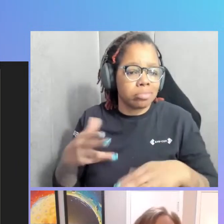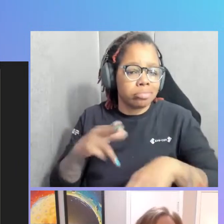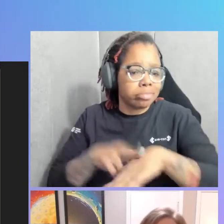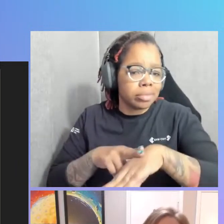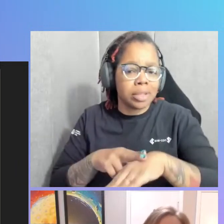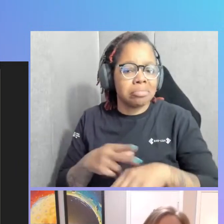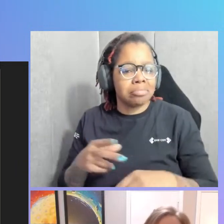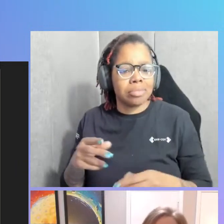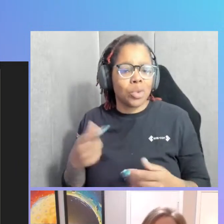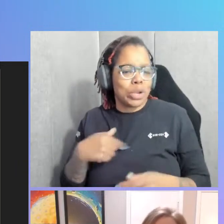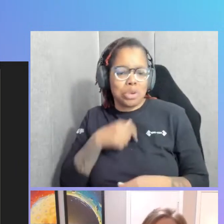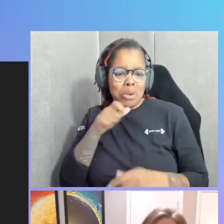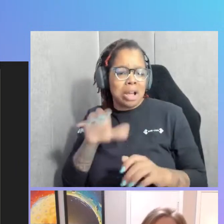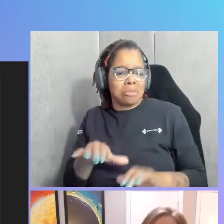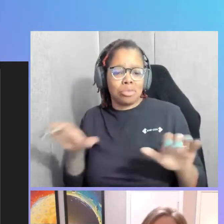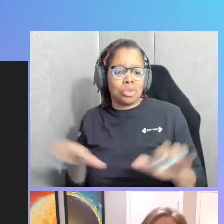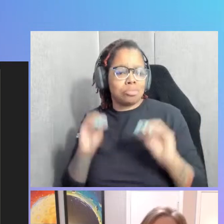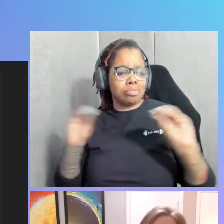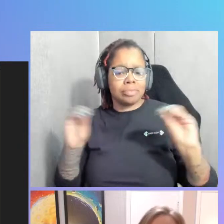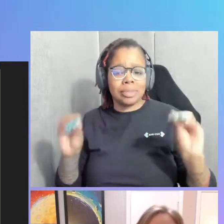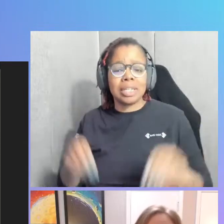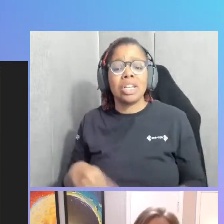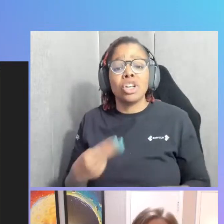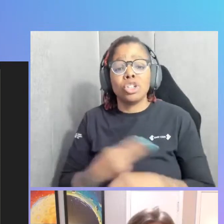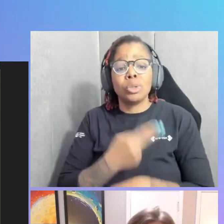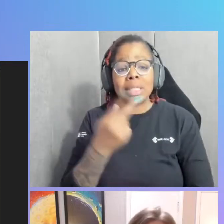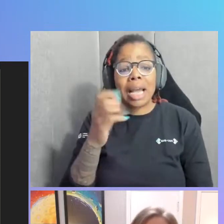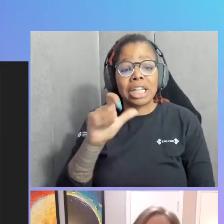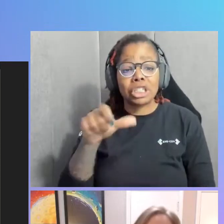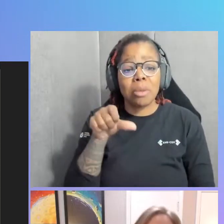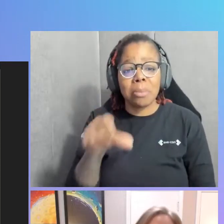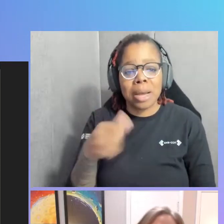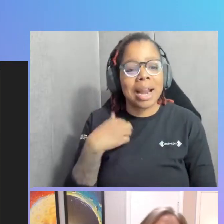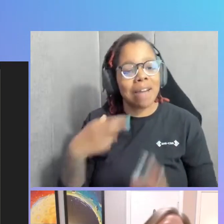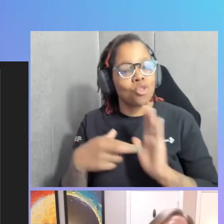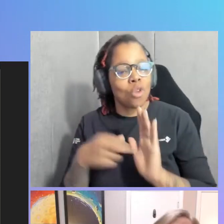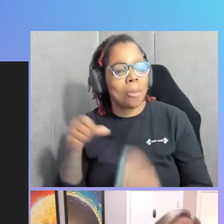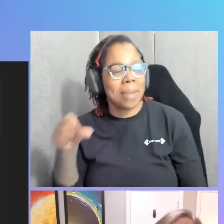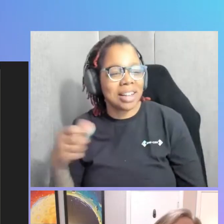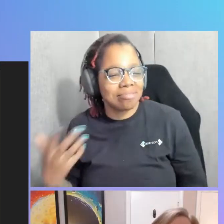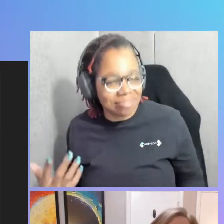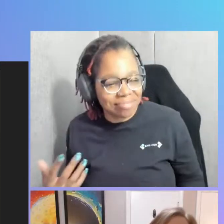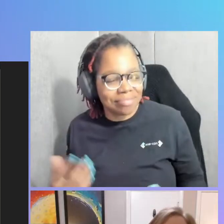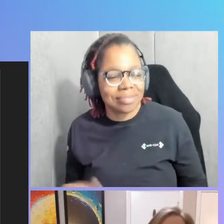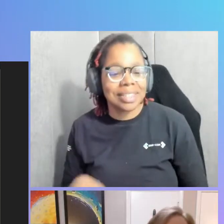free. An element using the HTML button tags has a role of button